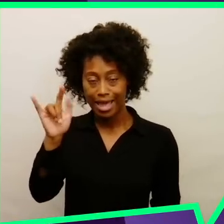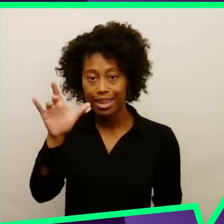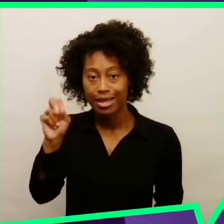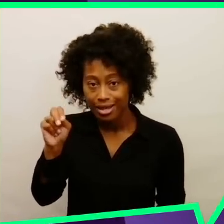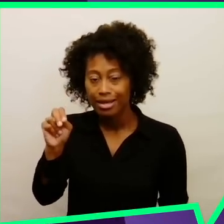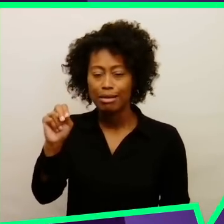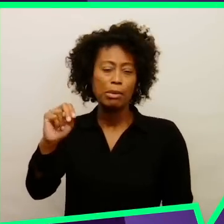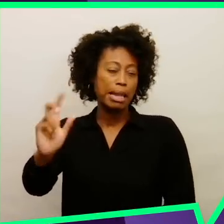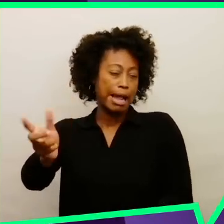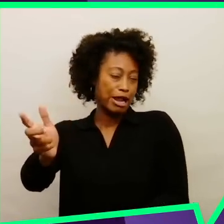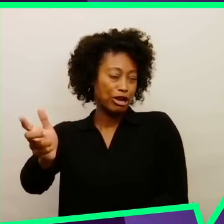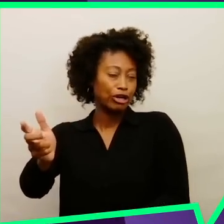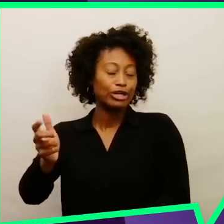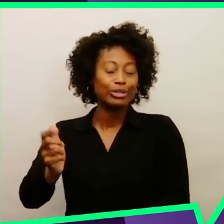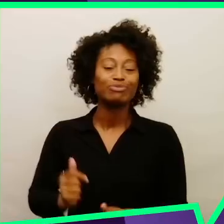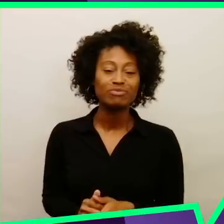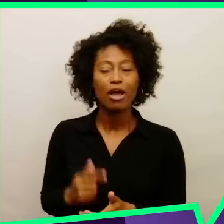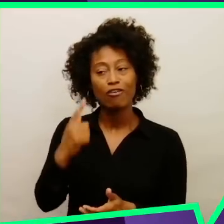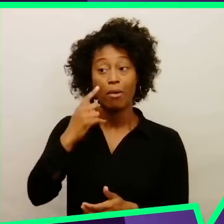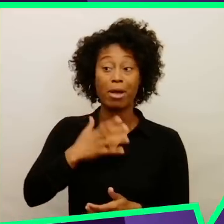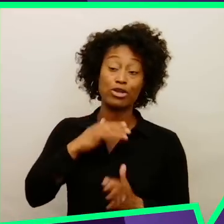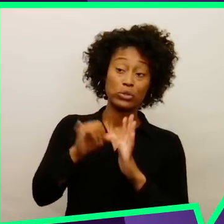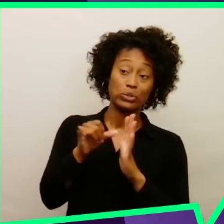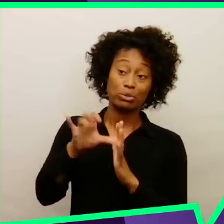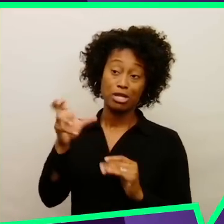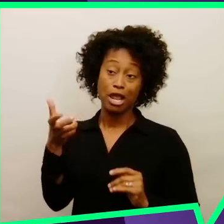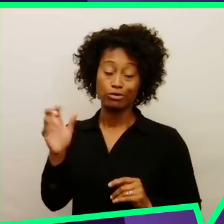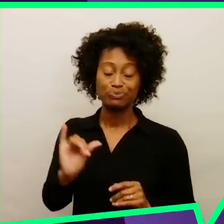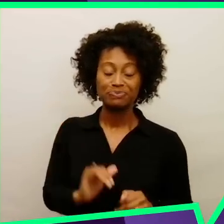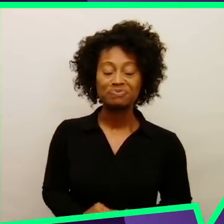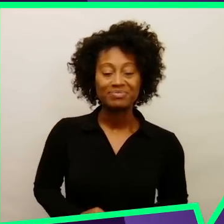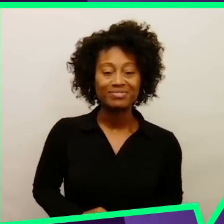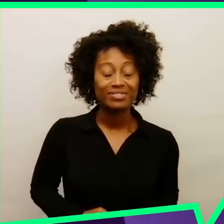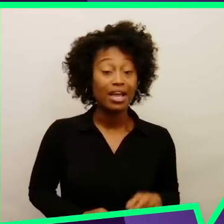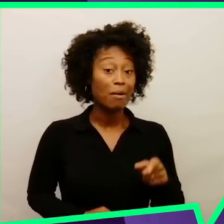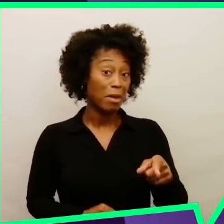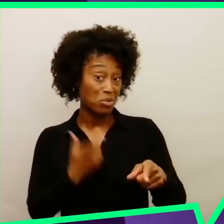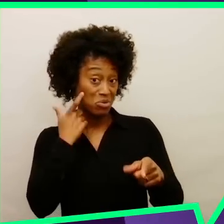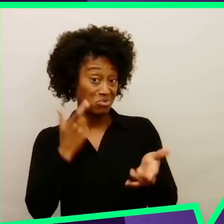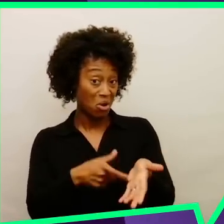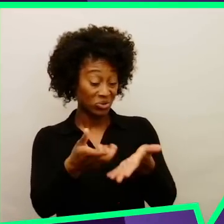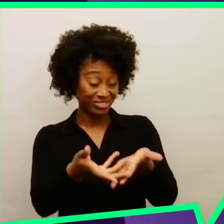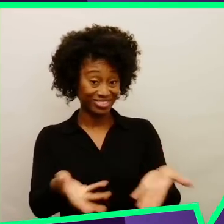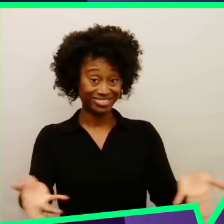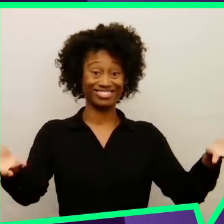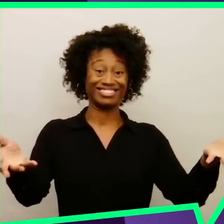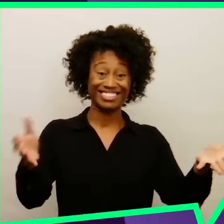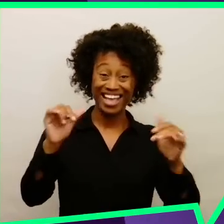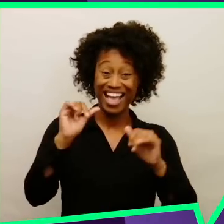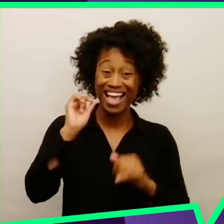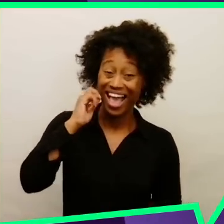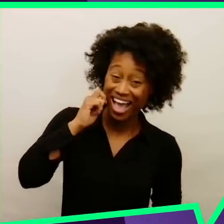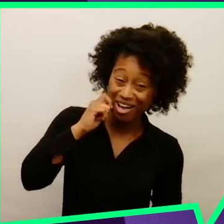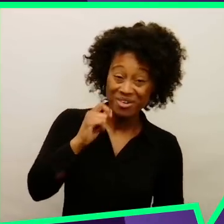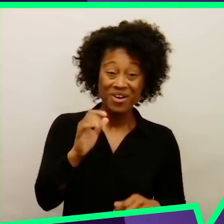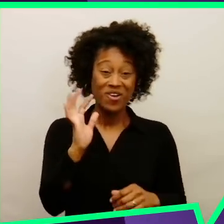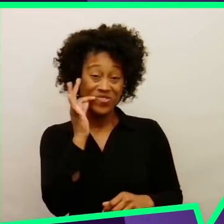on my YouTube channel. Now, you all have noticed this fabulous display of apples and fruit-- you like Rockit apples.